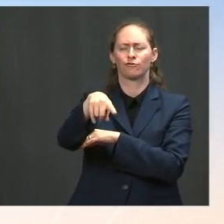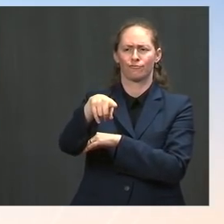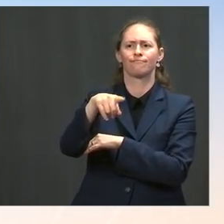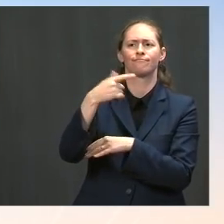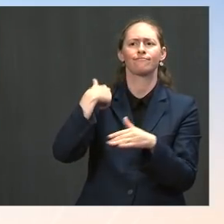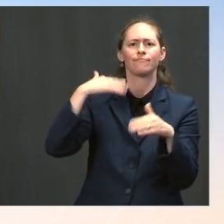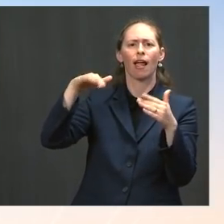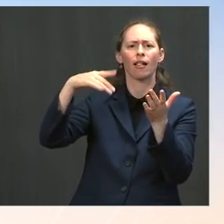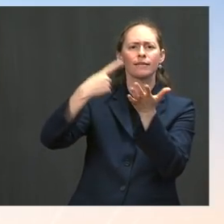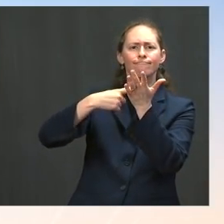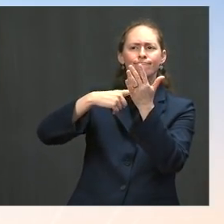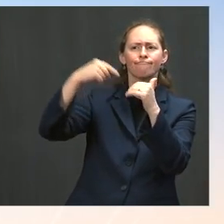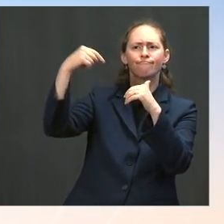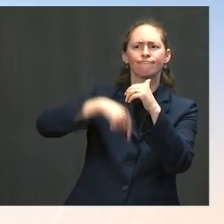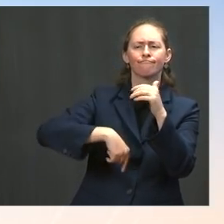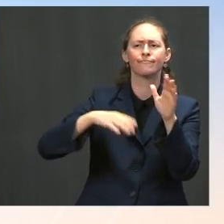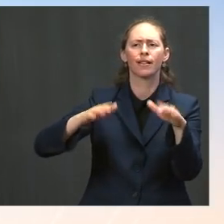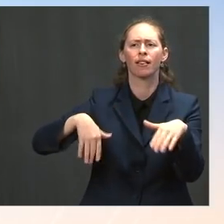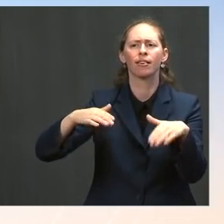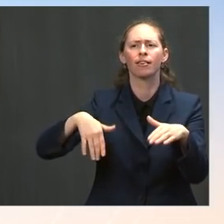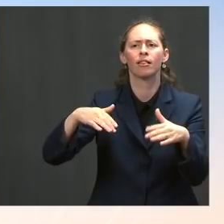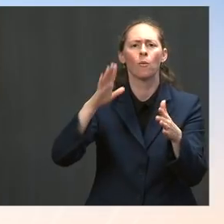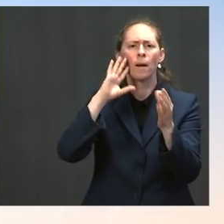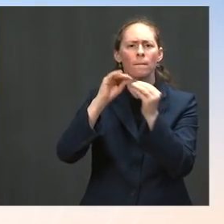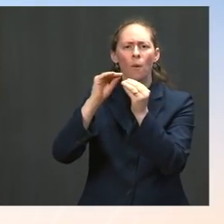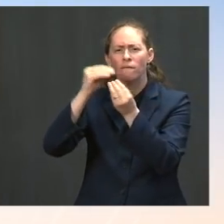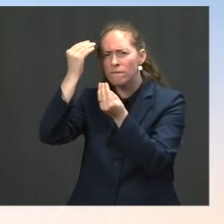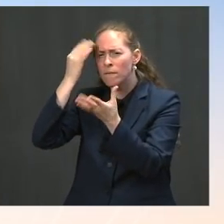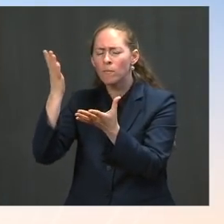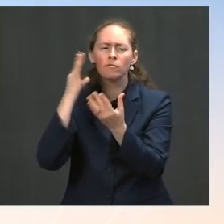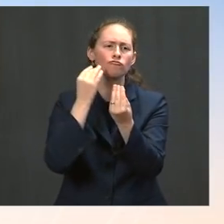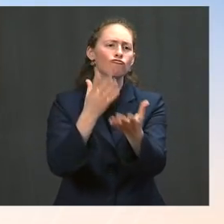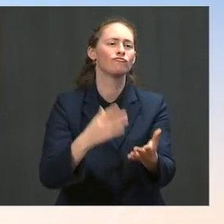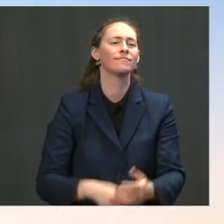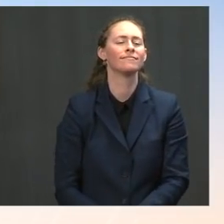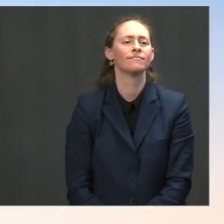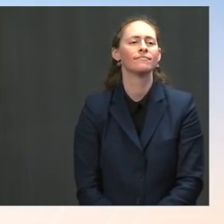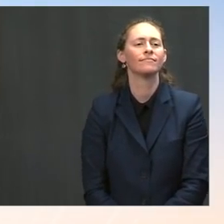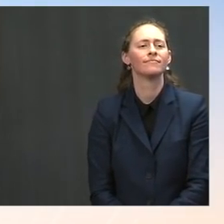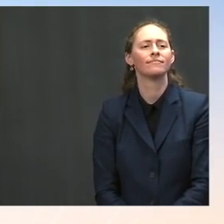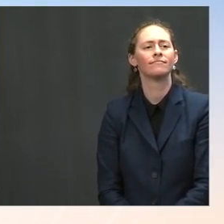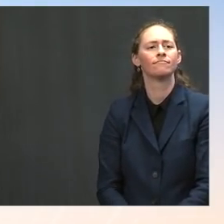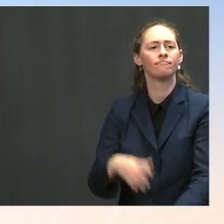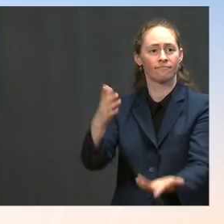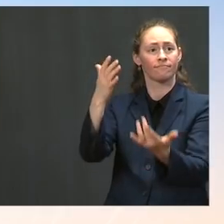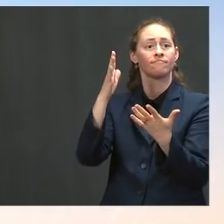Ms. Psaki: Okay. Kelly, go ahead. The Press: Have there been any other cases of breakthrough COVID among the White House staff,